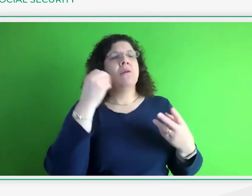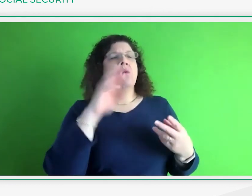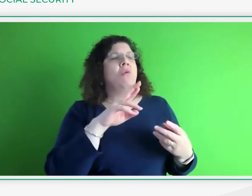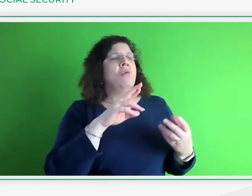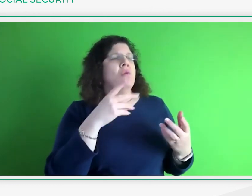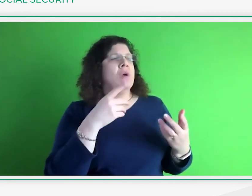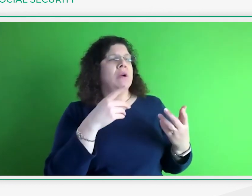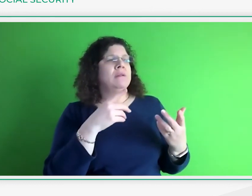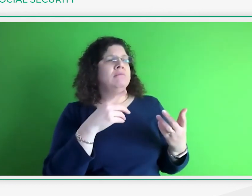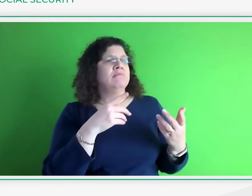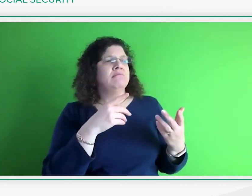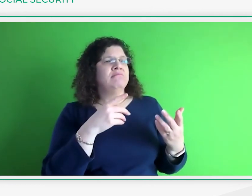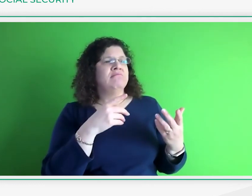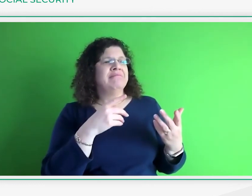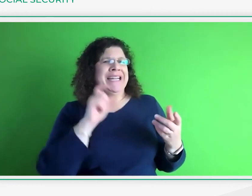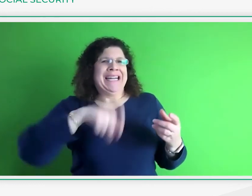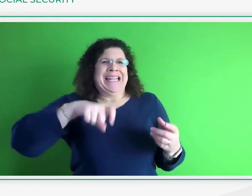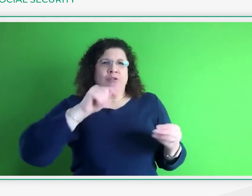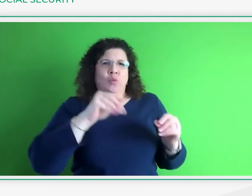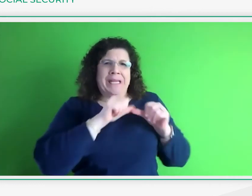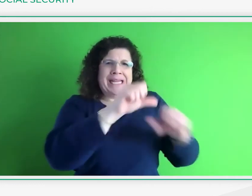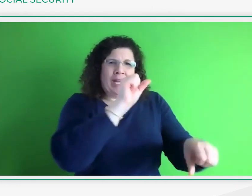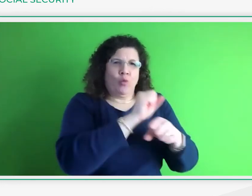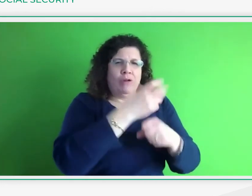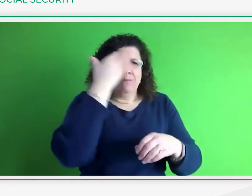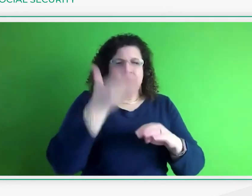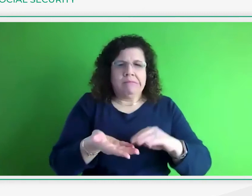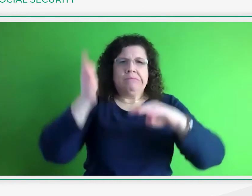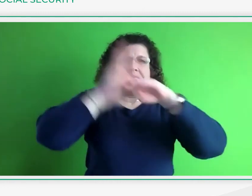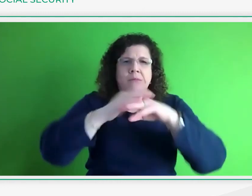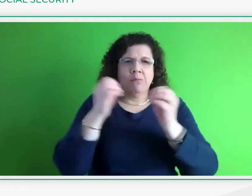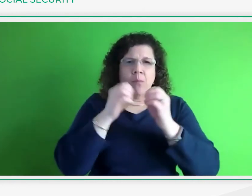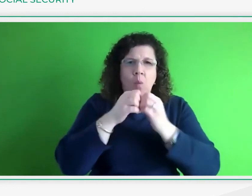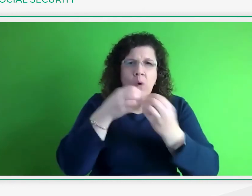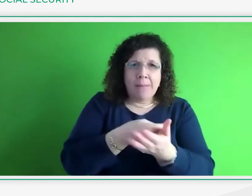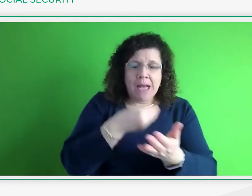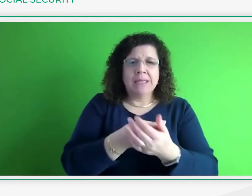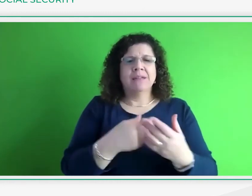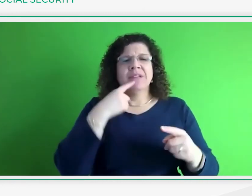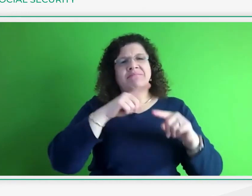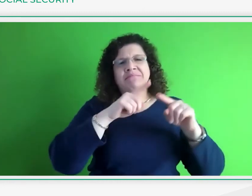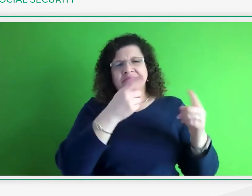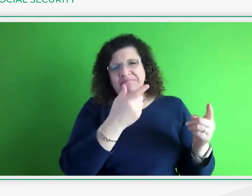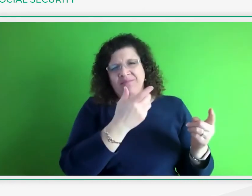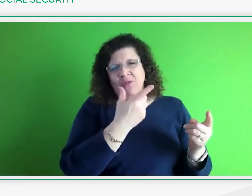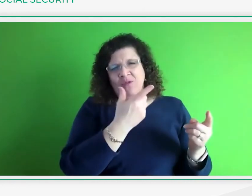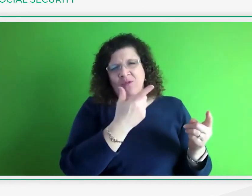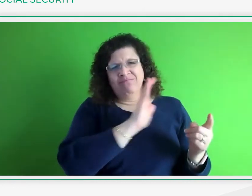Say that you know they want to continue working, or need to continue working, because of the increase to income.